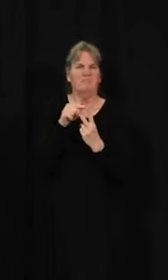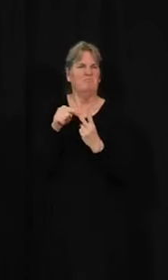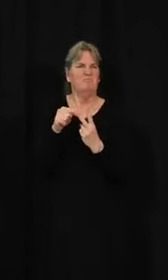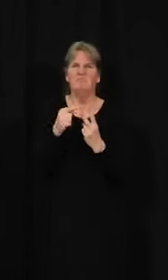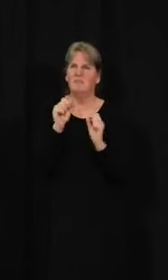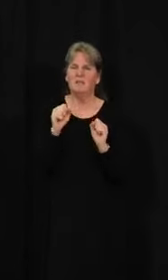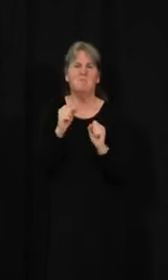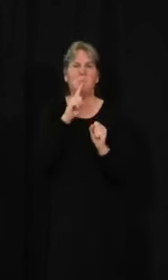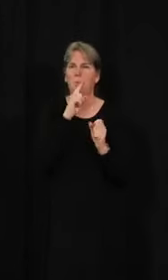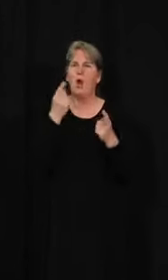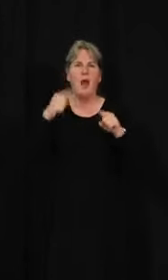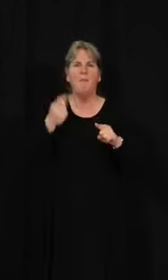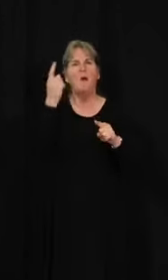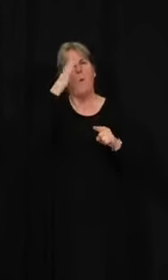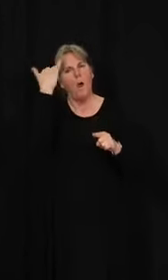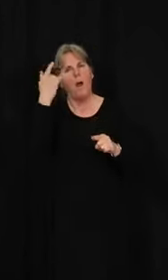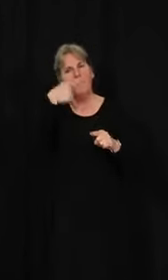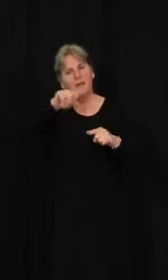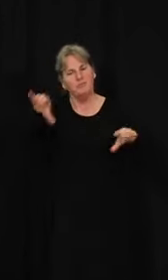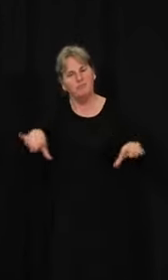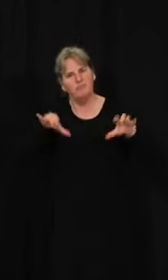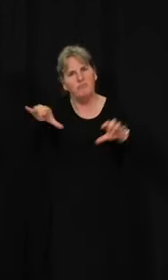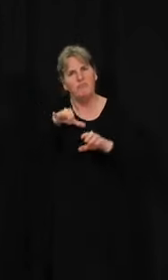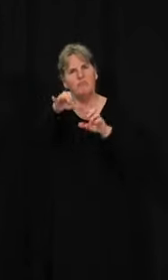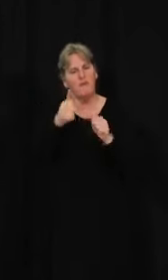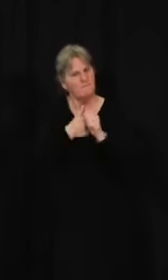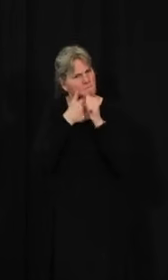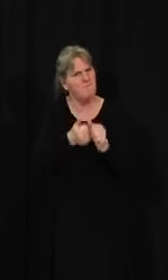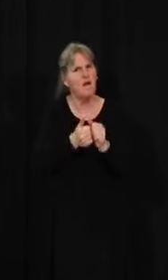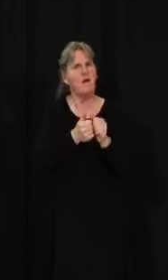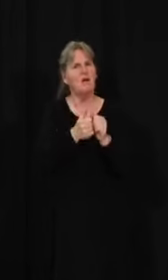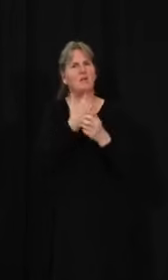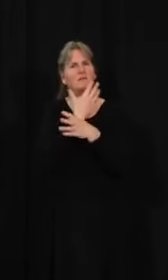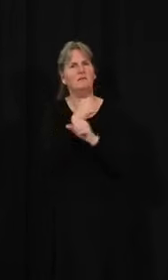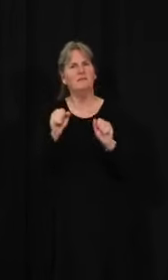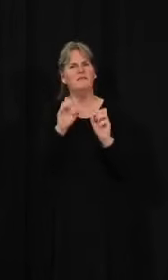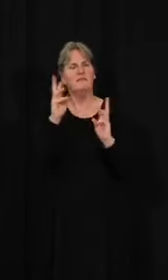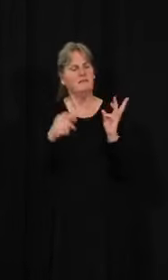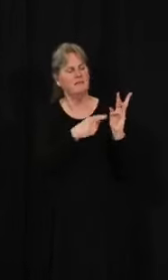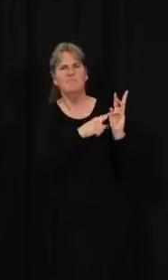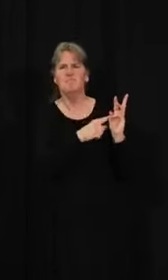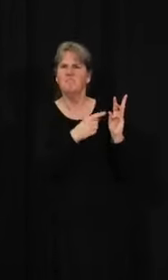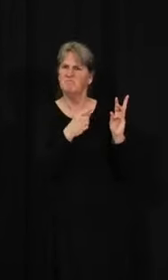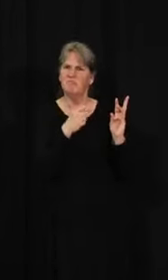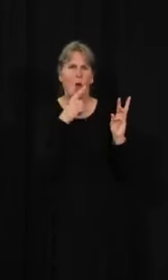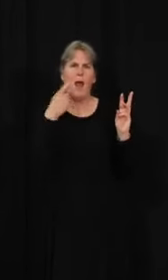second. Our COVID story in Yukon has been punctuated by these